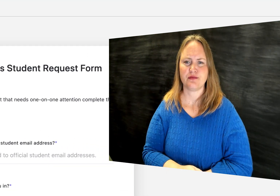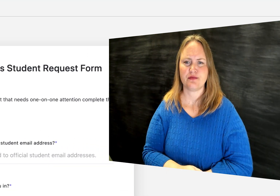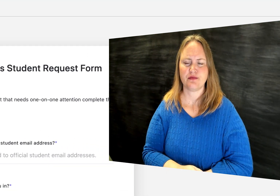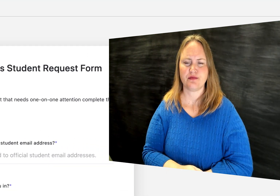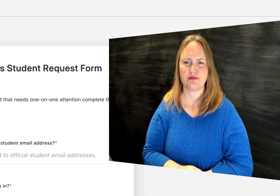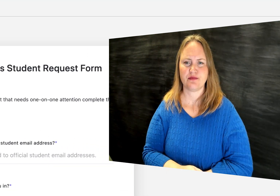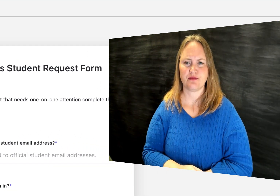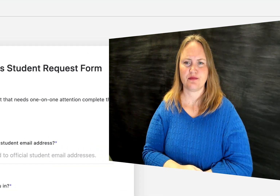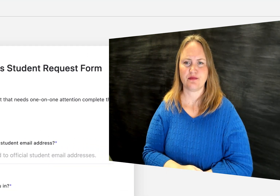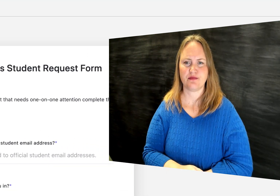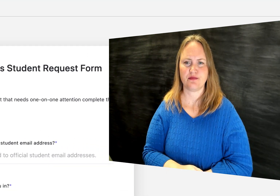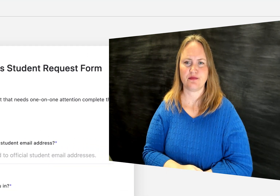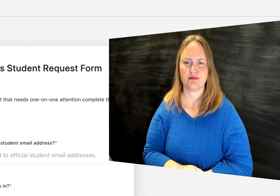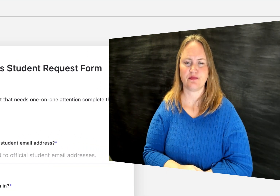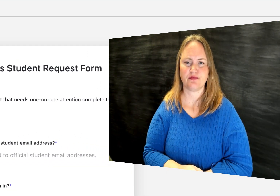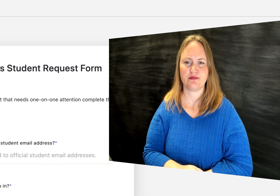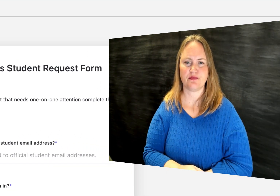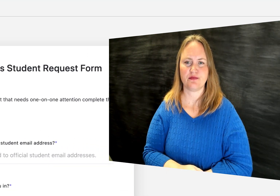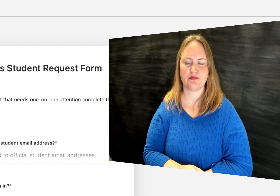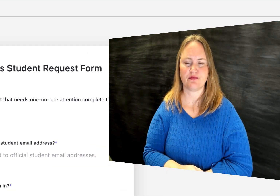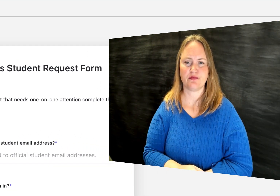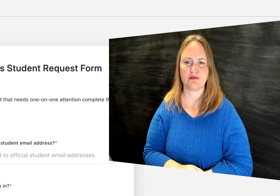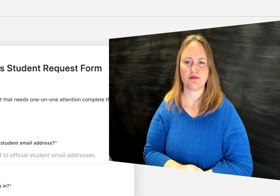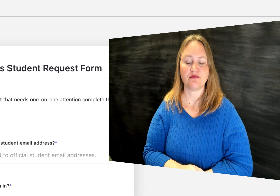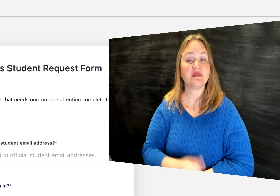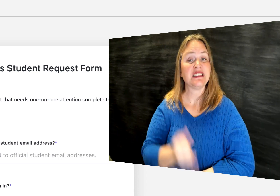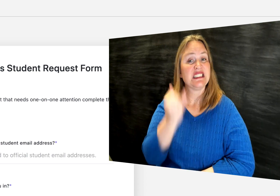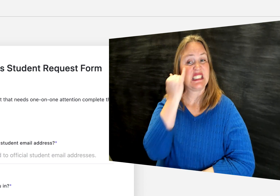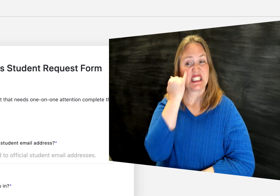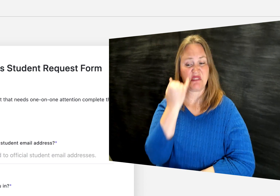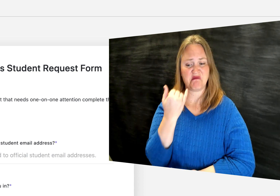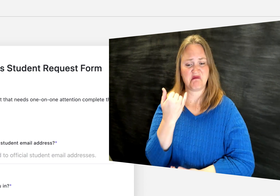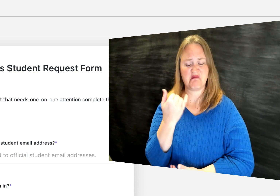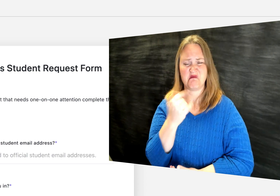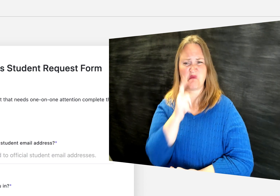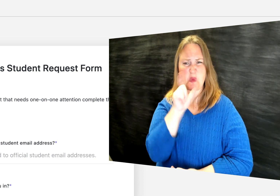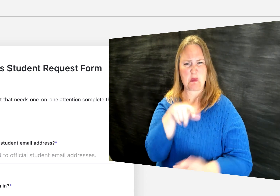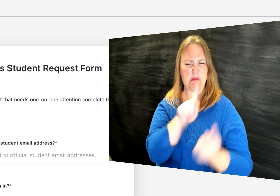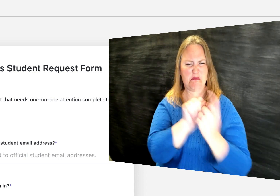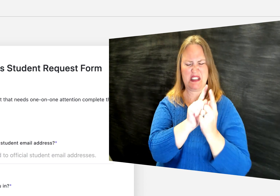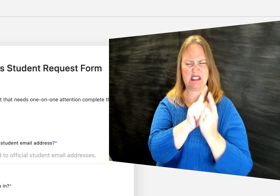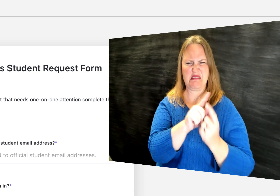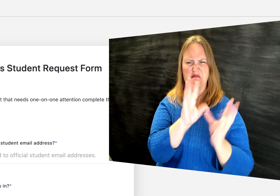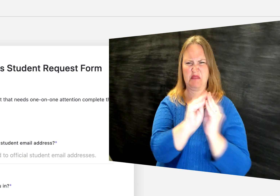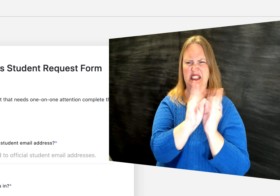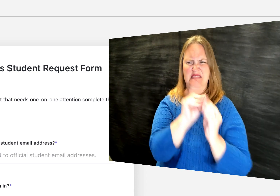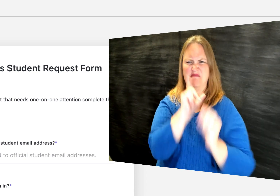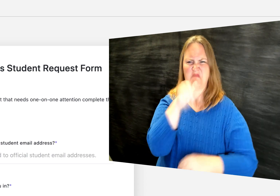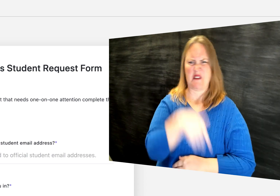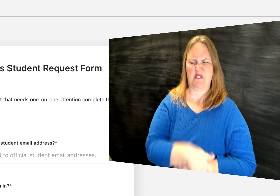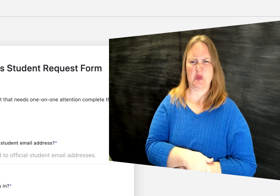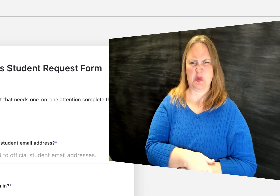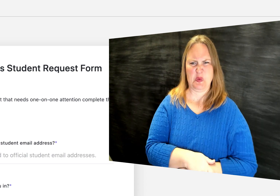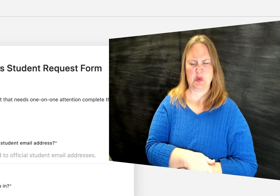In this case, if they don't need to see me, then what they need to do, is send me a request.